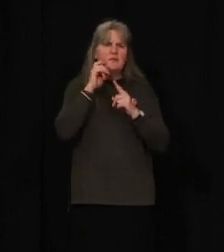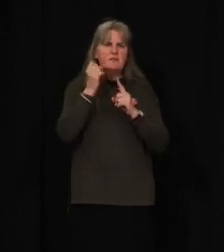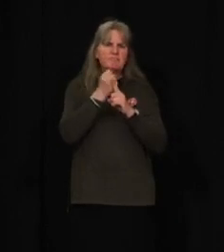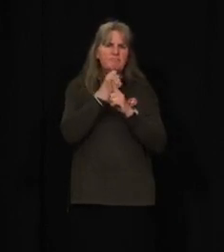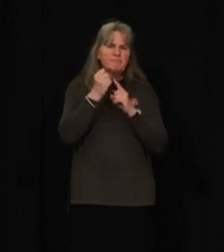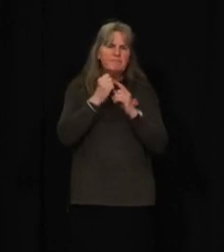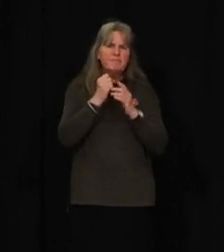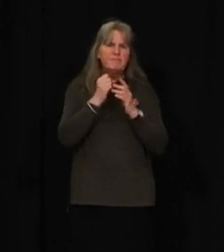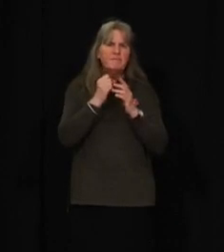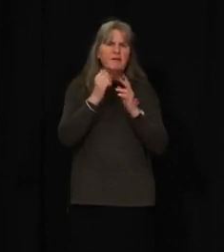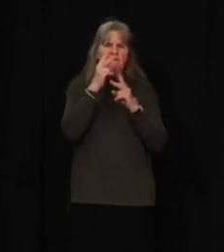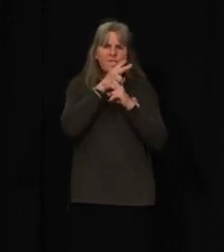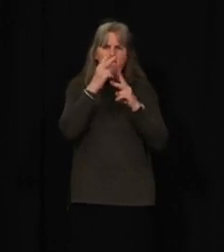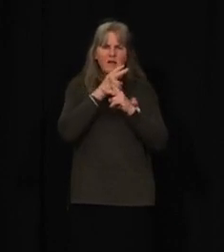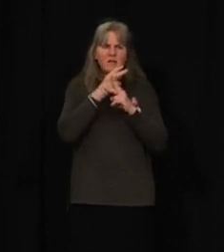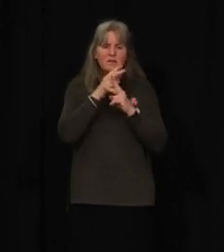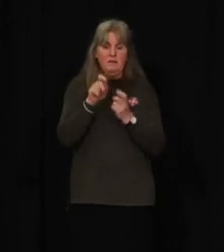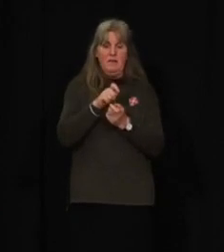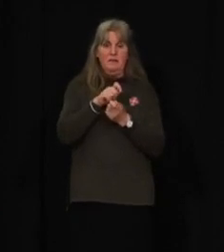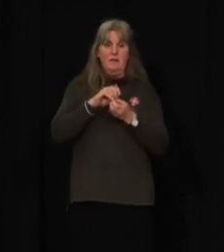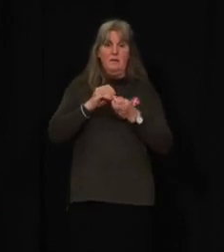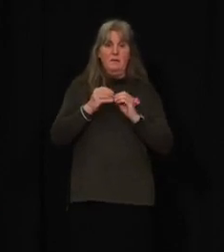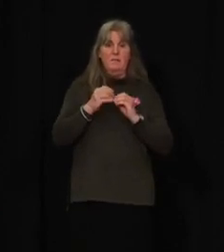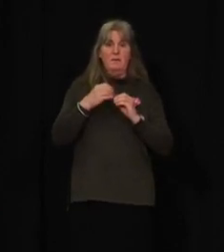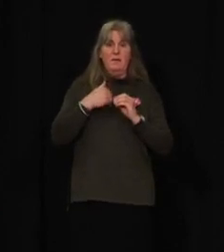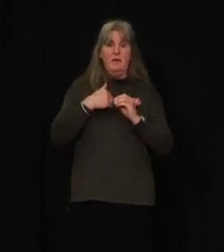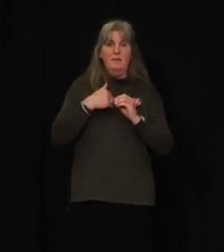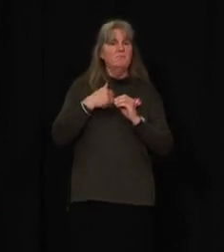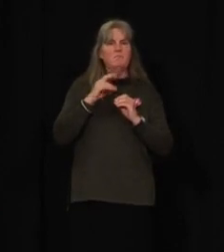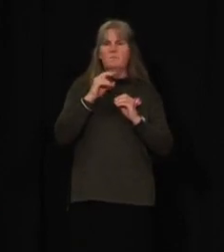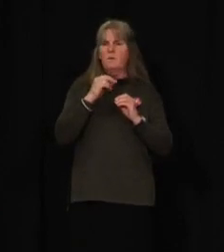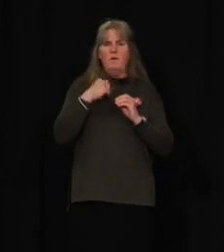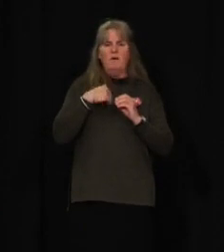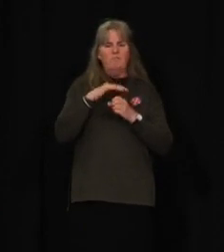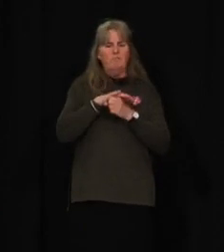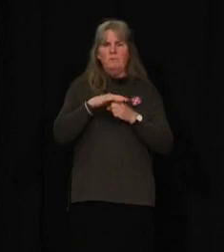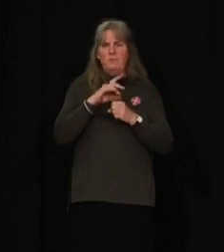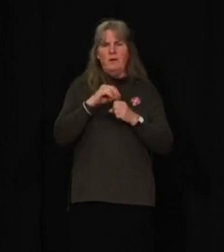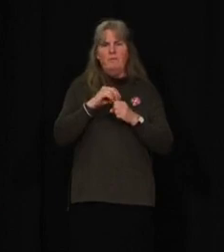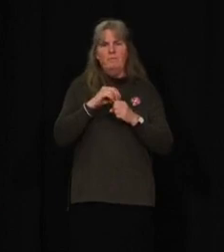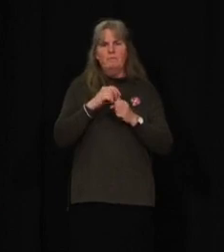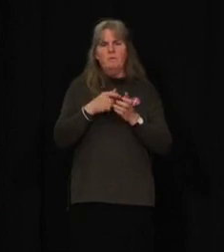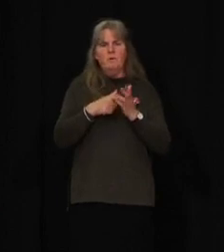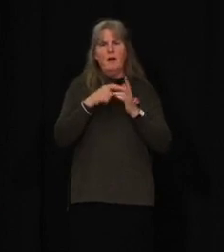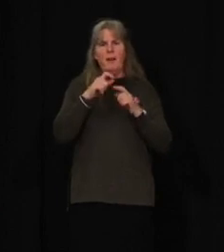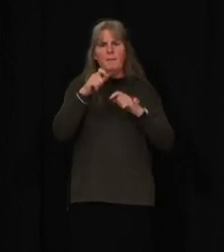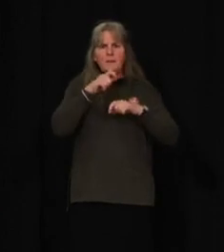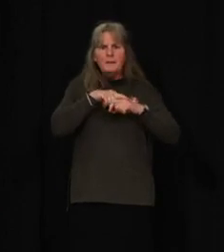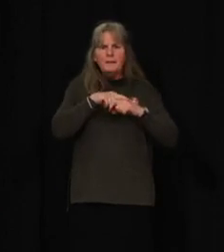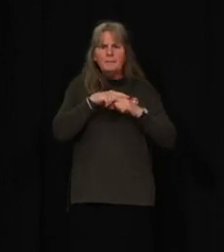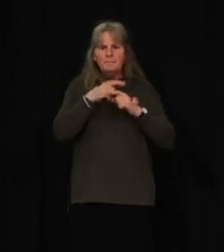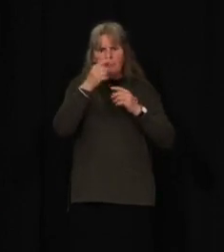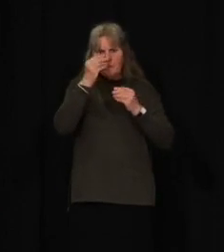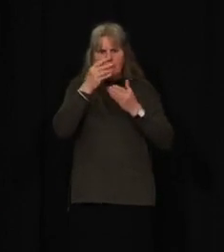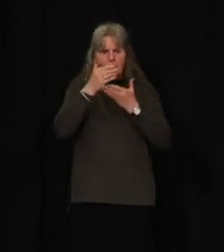And I said I don't have local data and that takes time to accumulate.